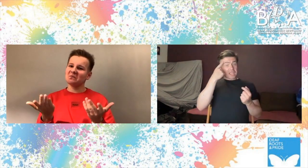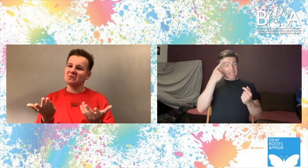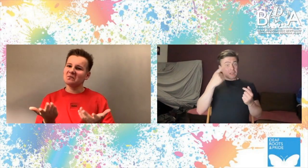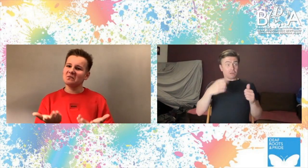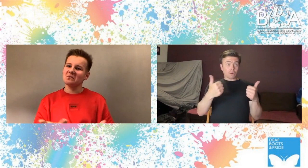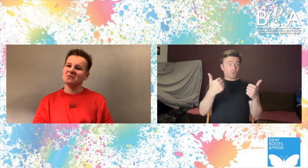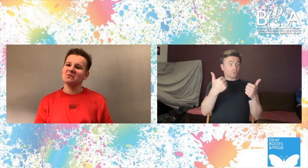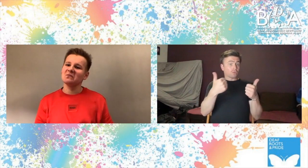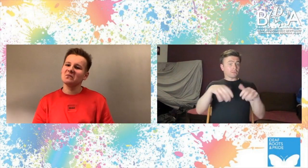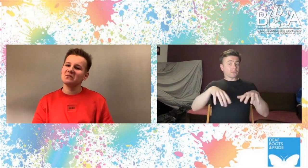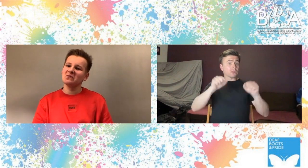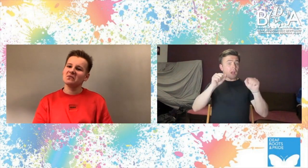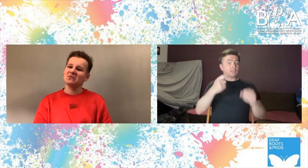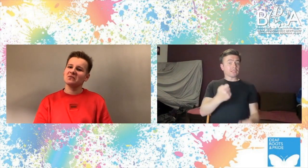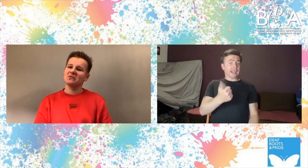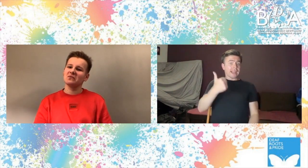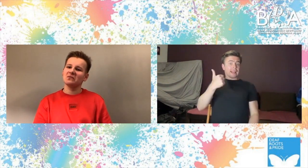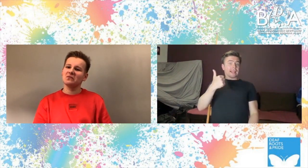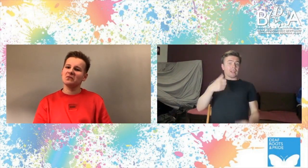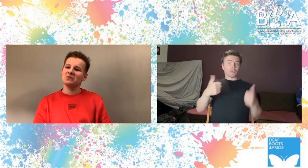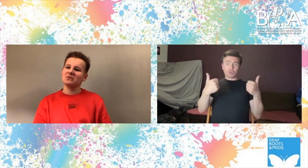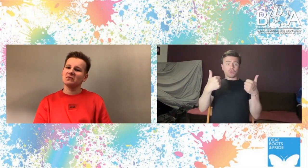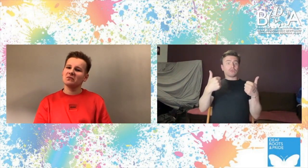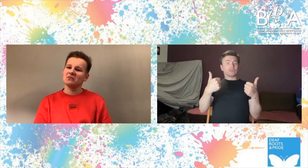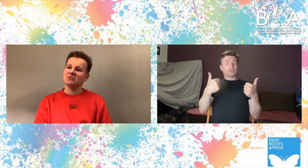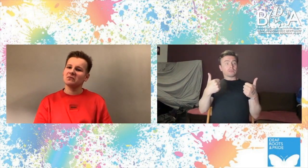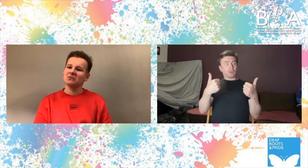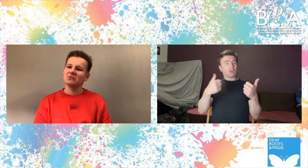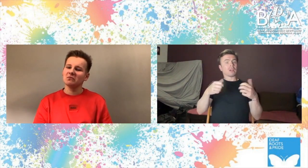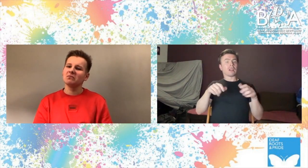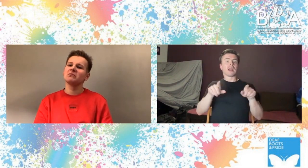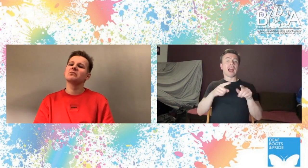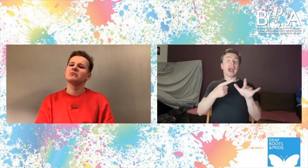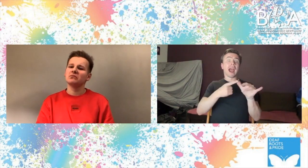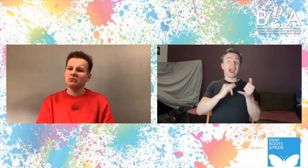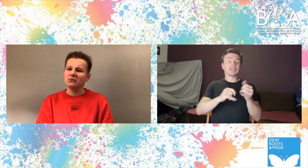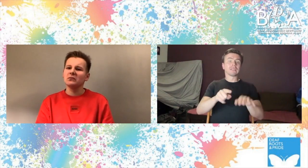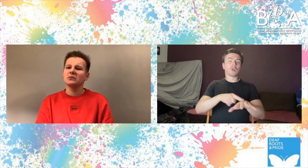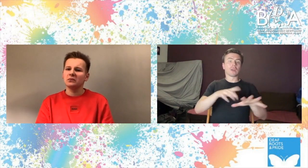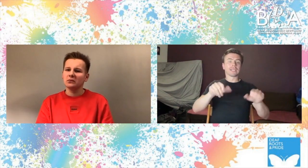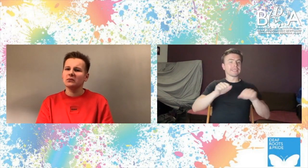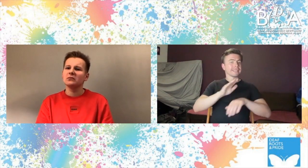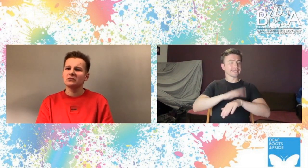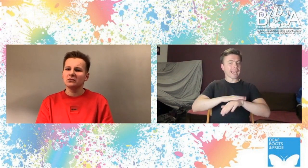I think it’s good to start early. Start as early as possible but take your time.